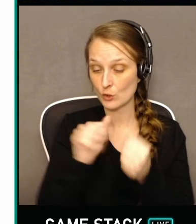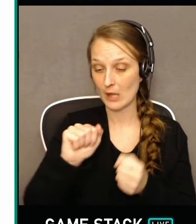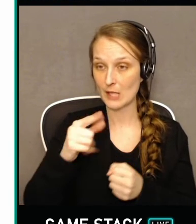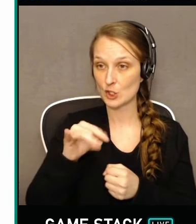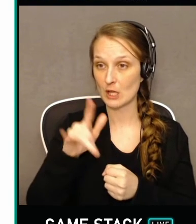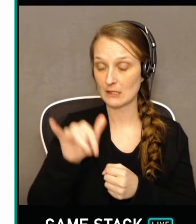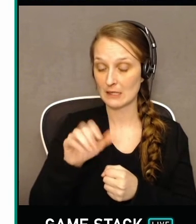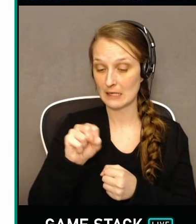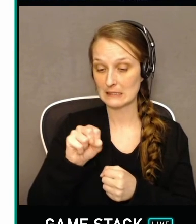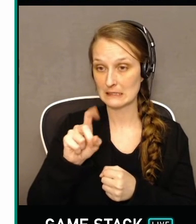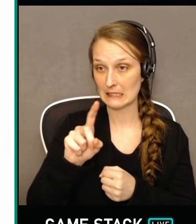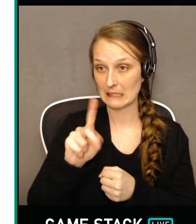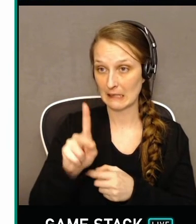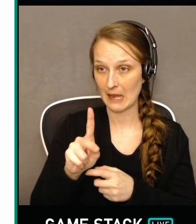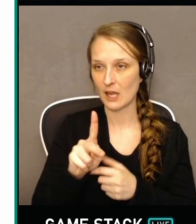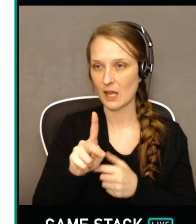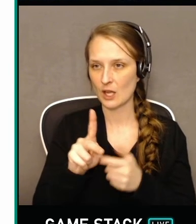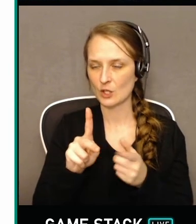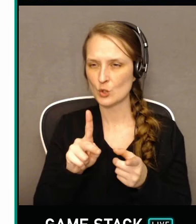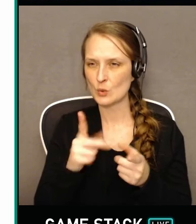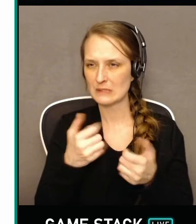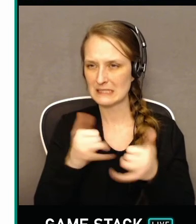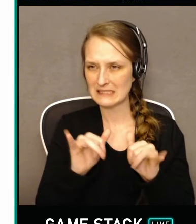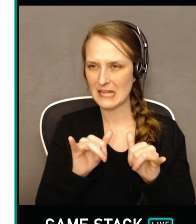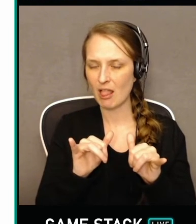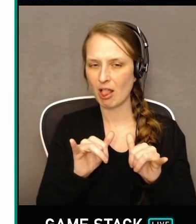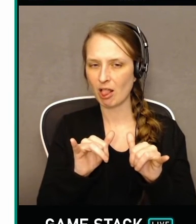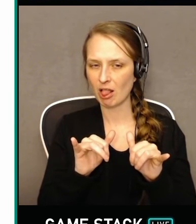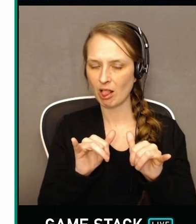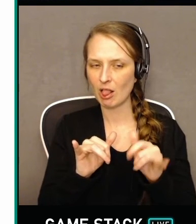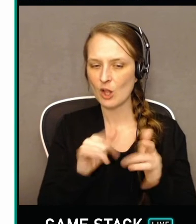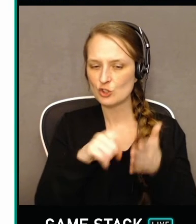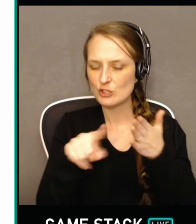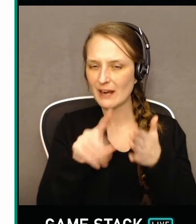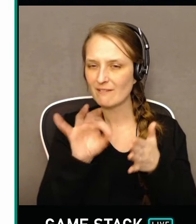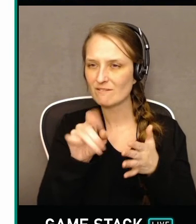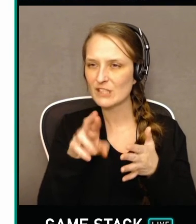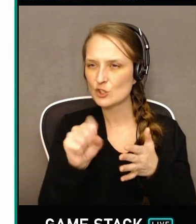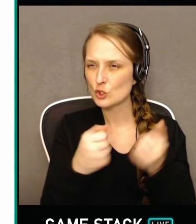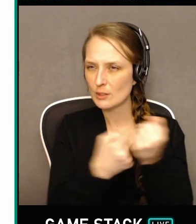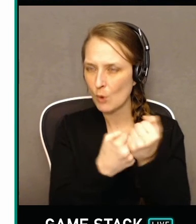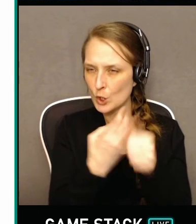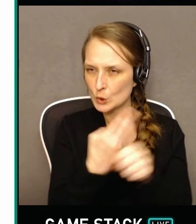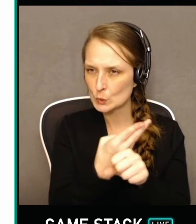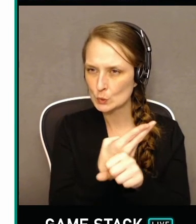we recommend that you still query check feature support. This function, like all of D3D12,